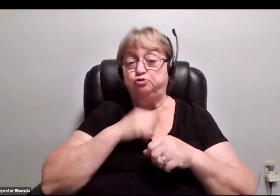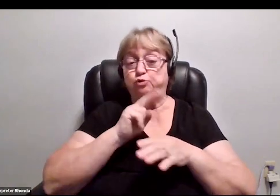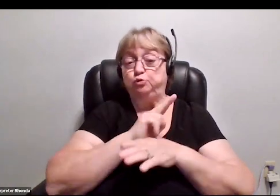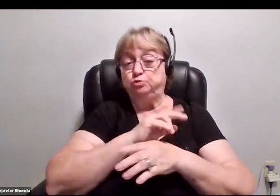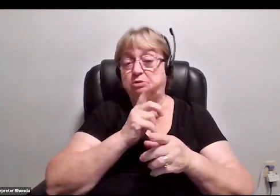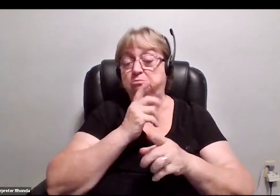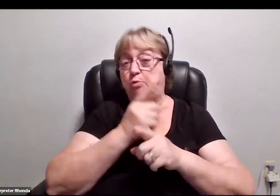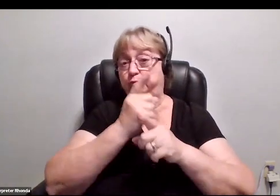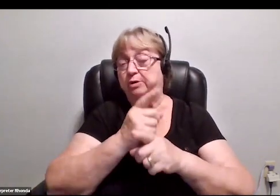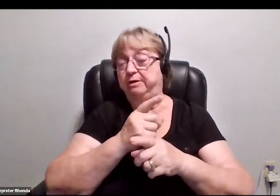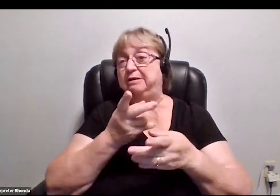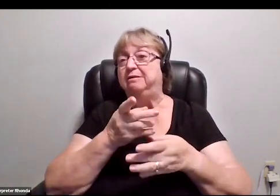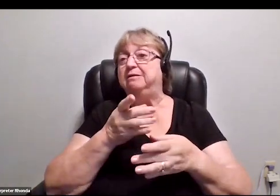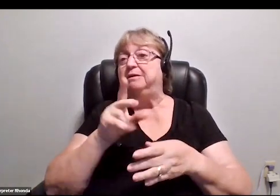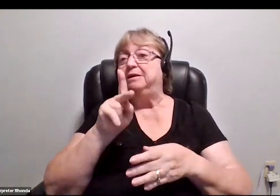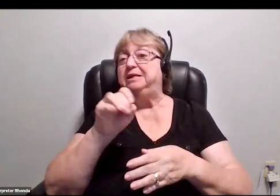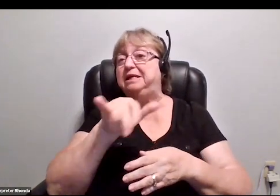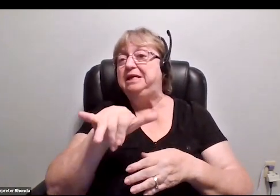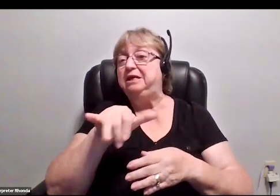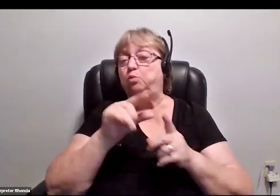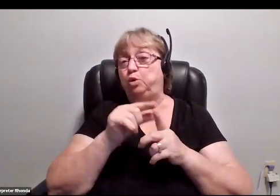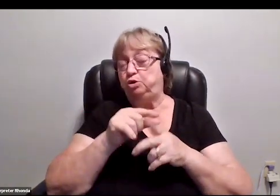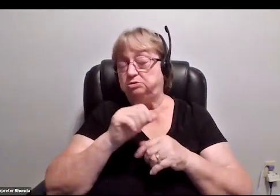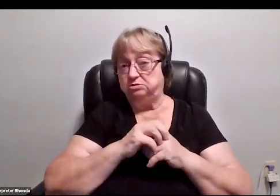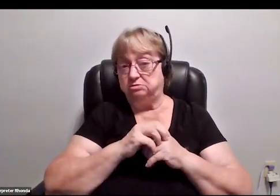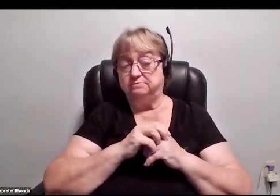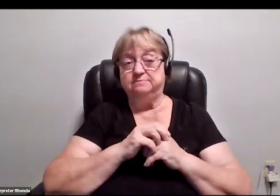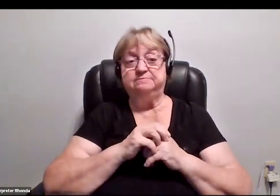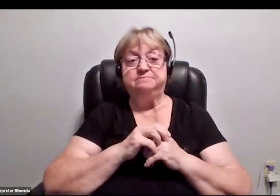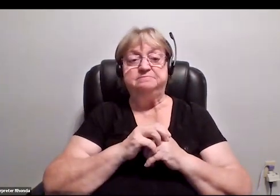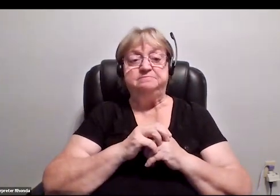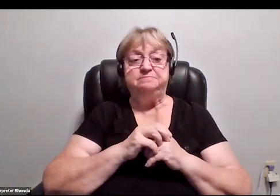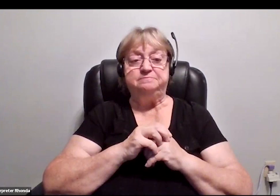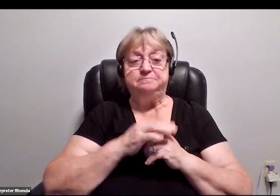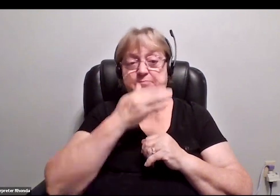is key in spreading your message.